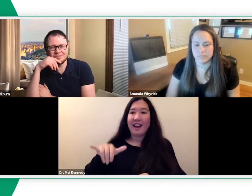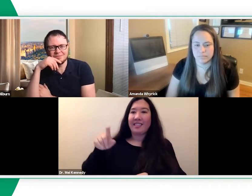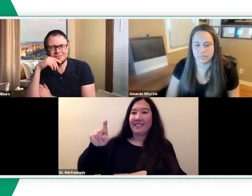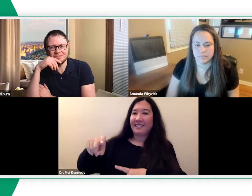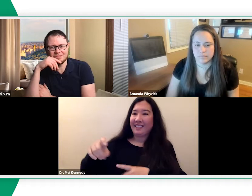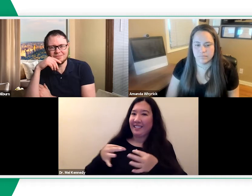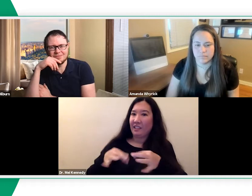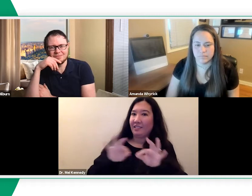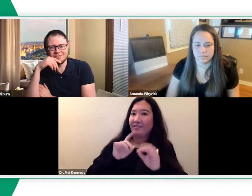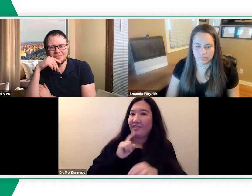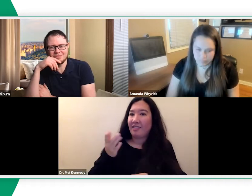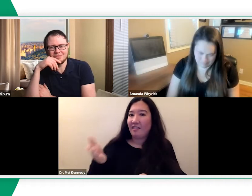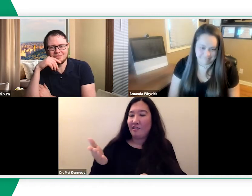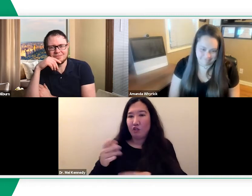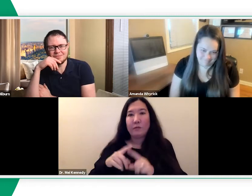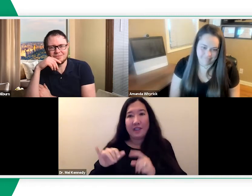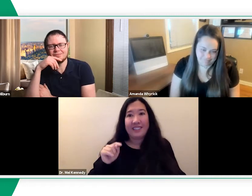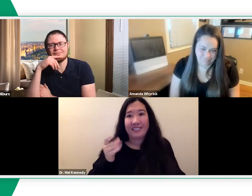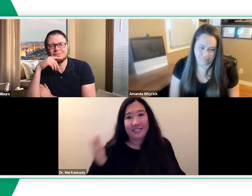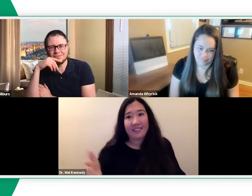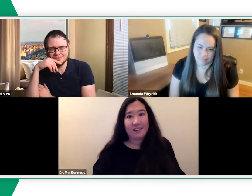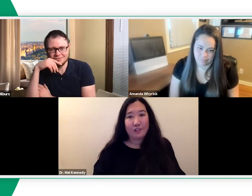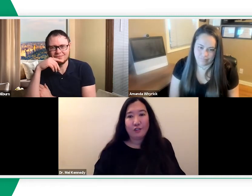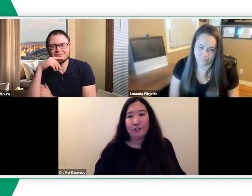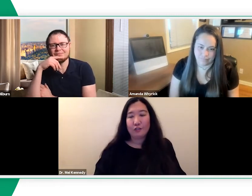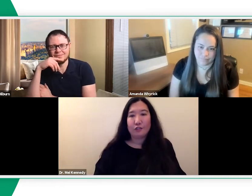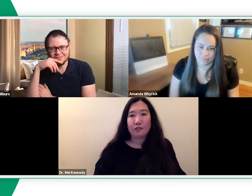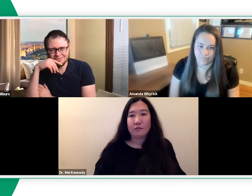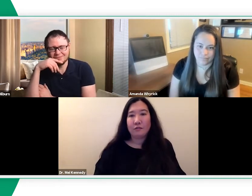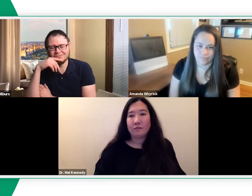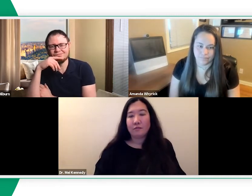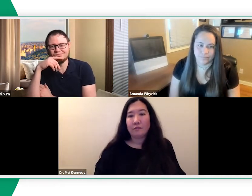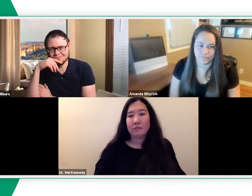people who are not familiar with cybersecurity or may not realize that the need is truly